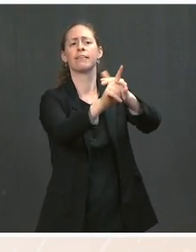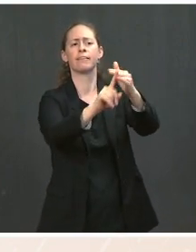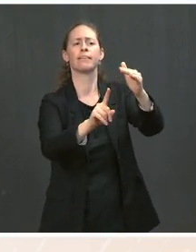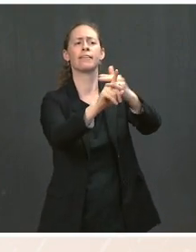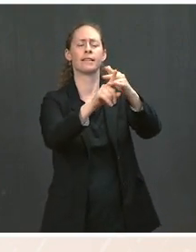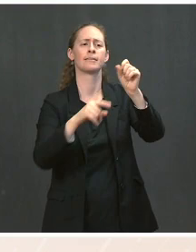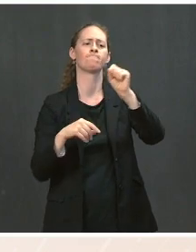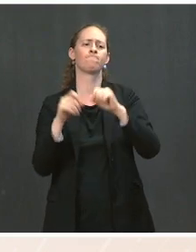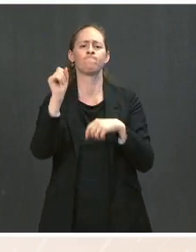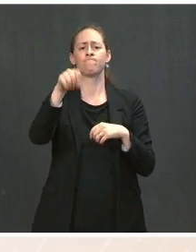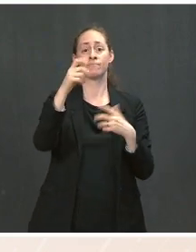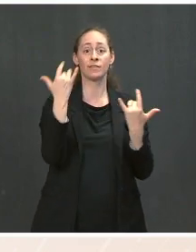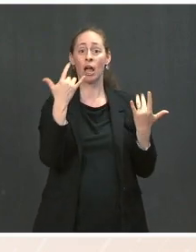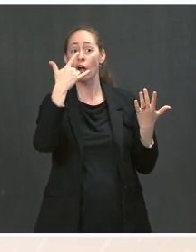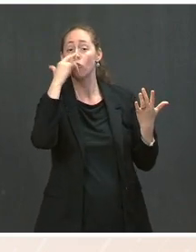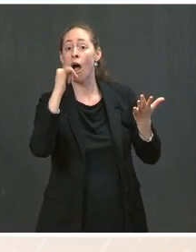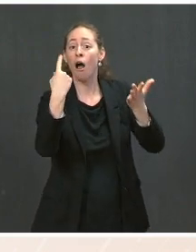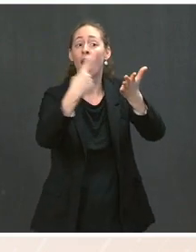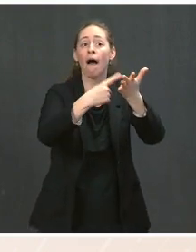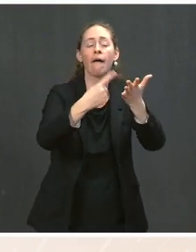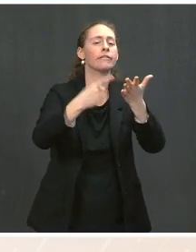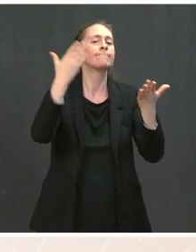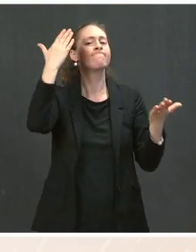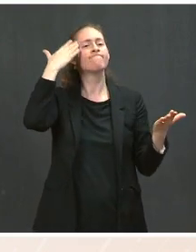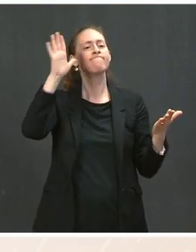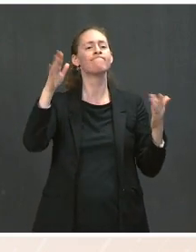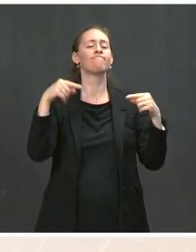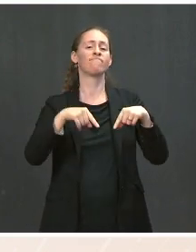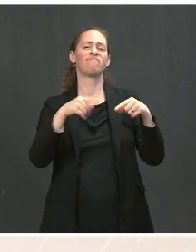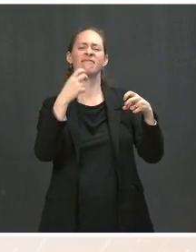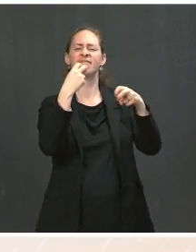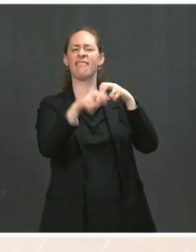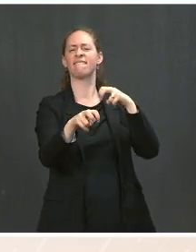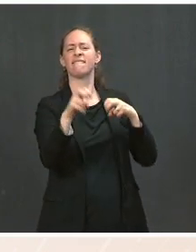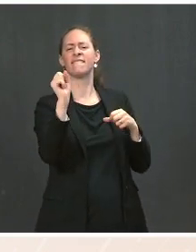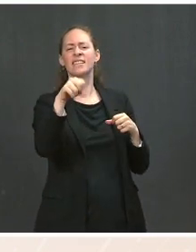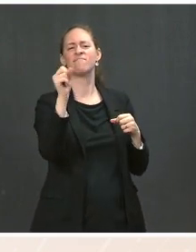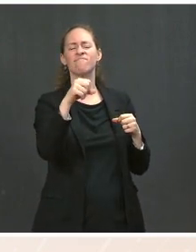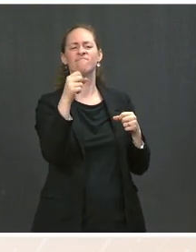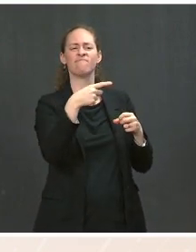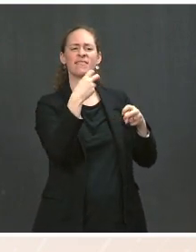Obviously, this continues to be a difficult relationship. There are adversarial components of it.